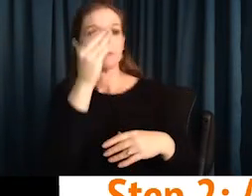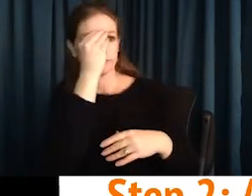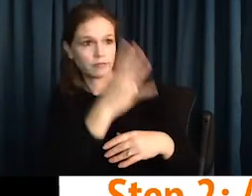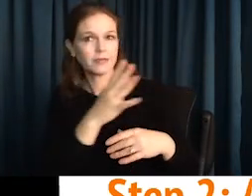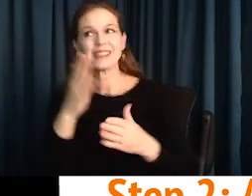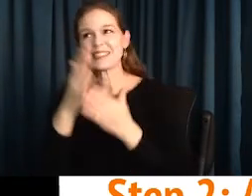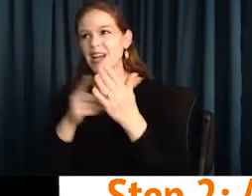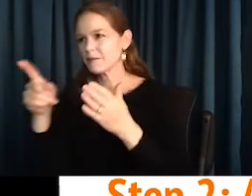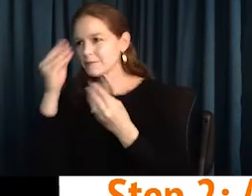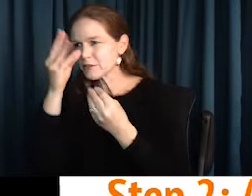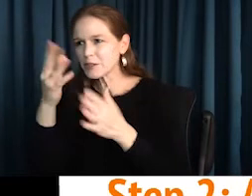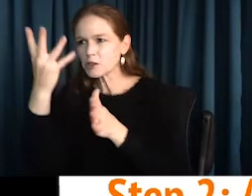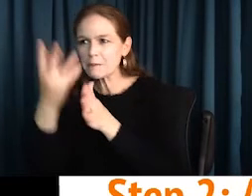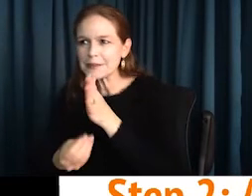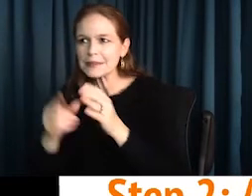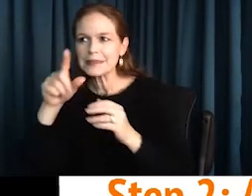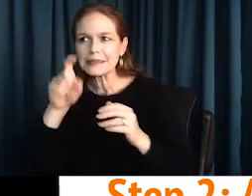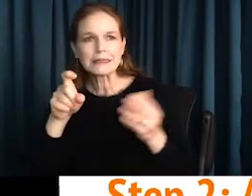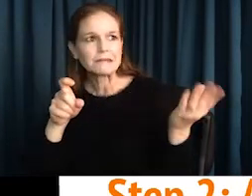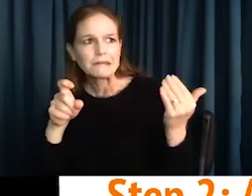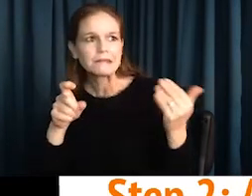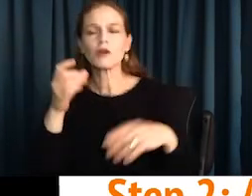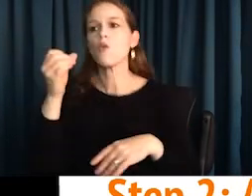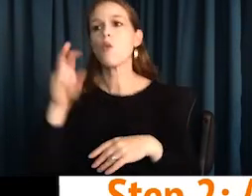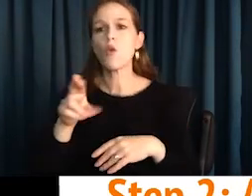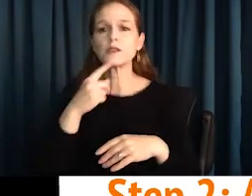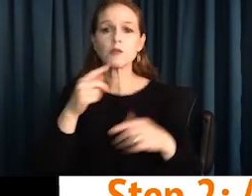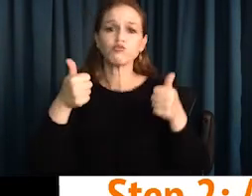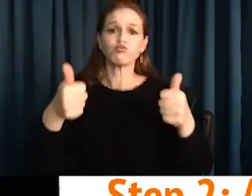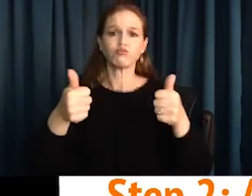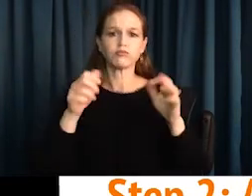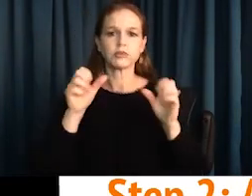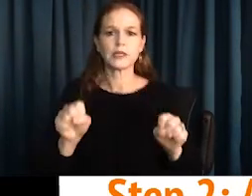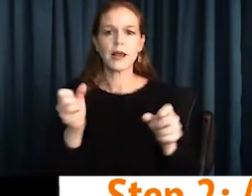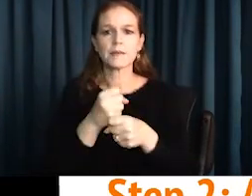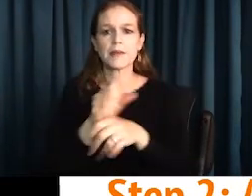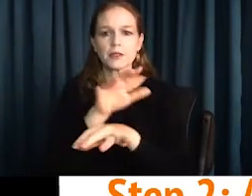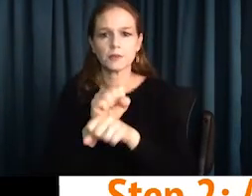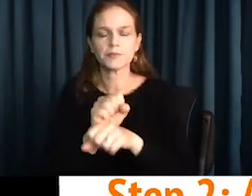A DRC counselor or our director will review verification of disability documents to ensure